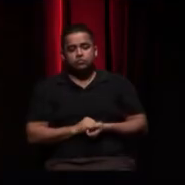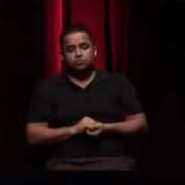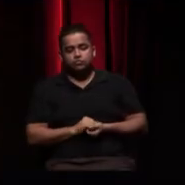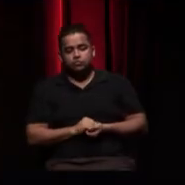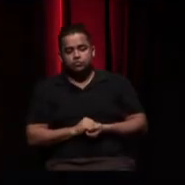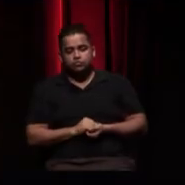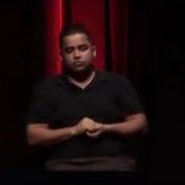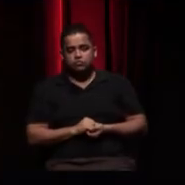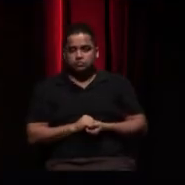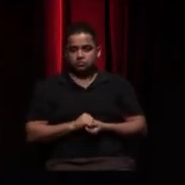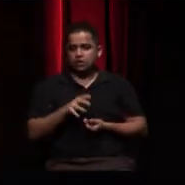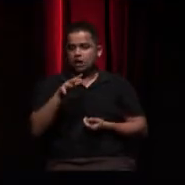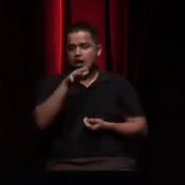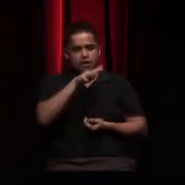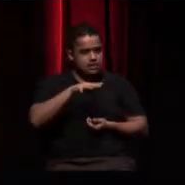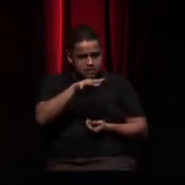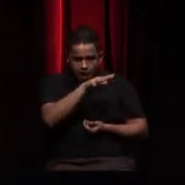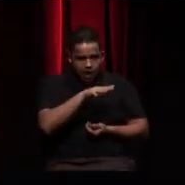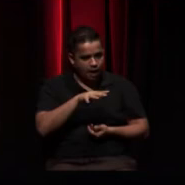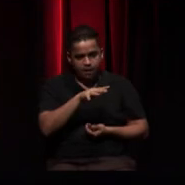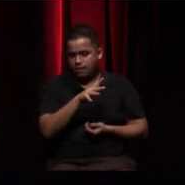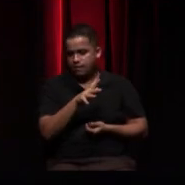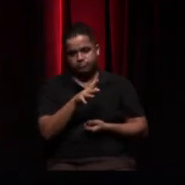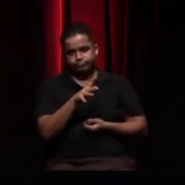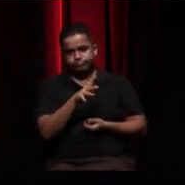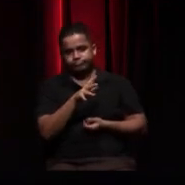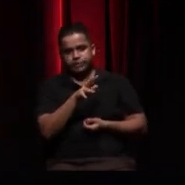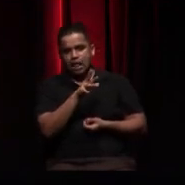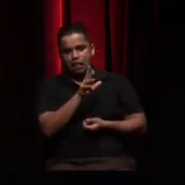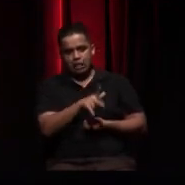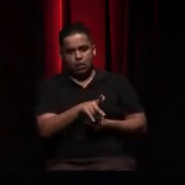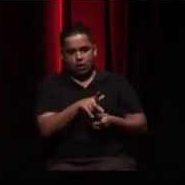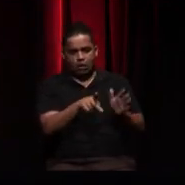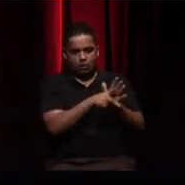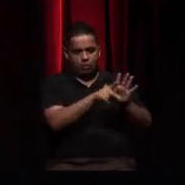that it had nothing to do with Folha’s culture.